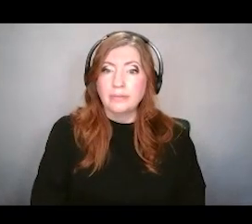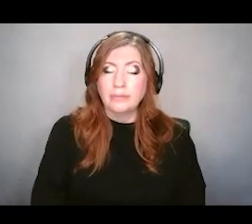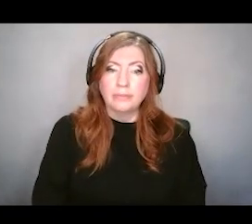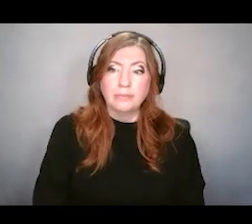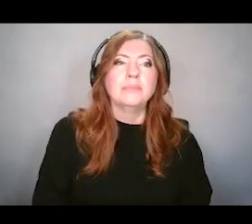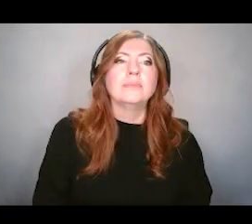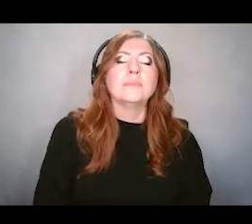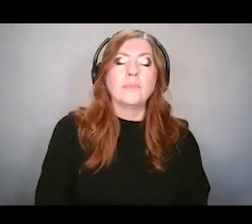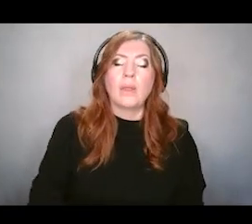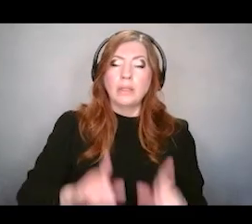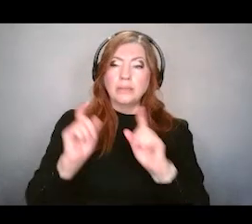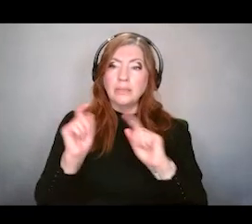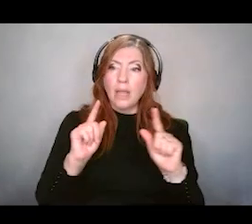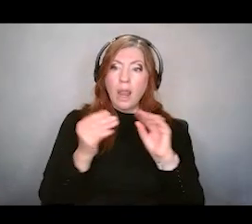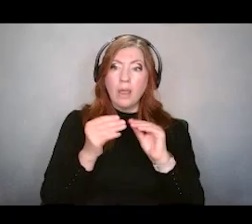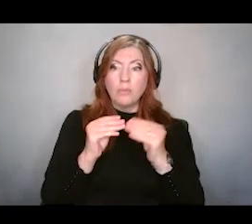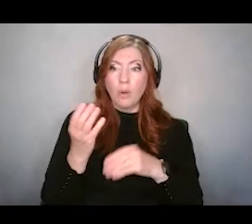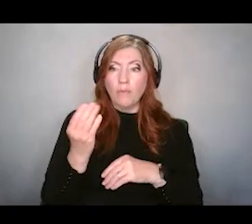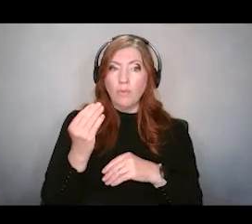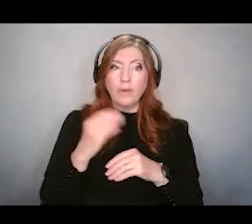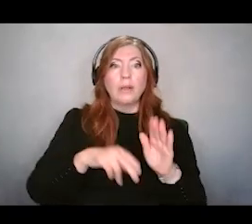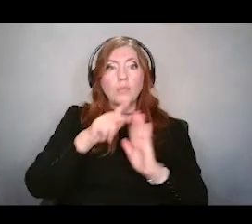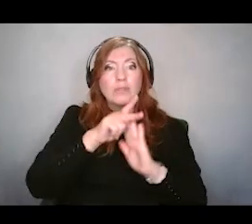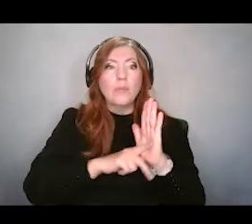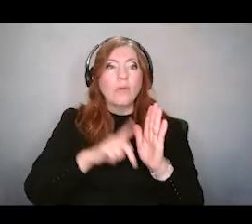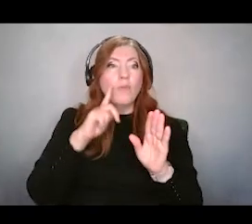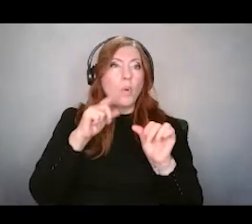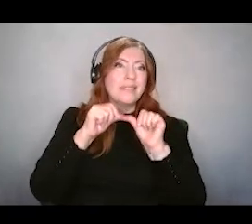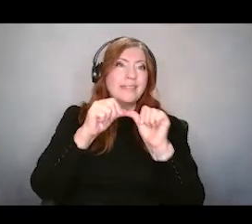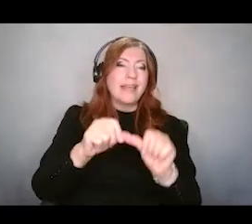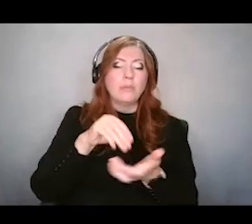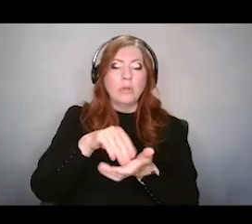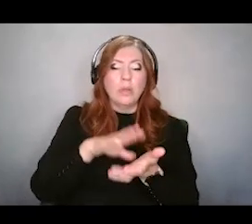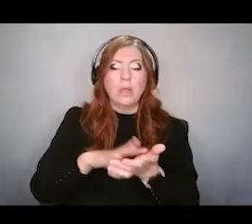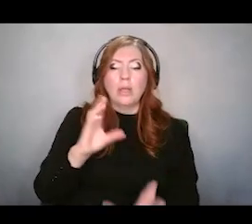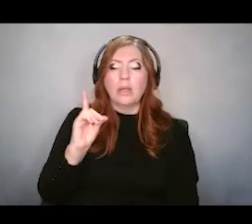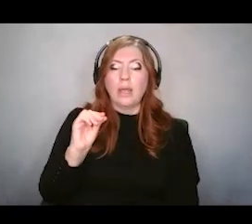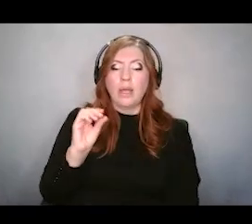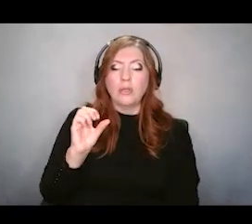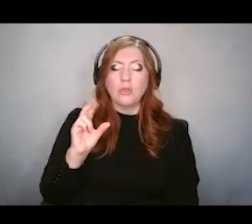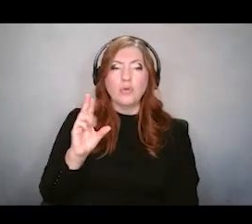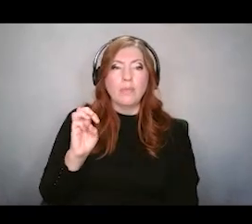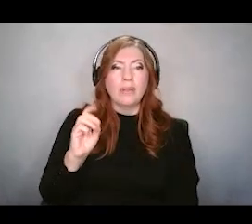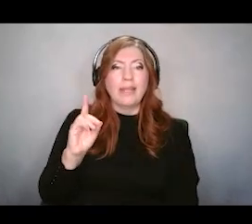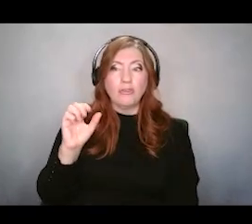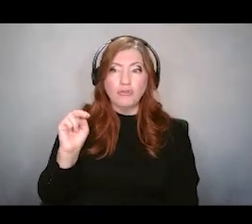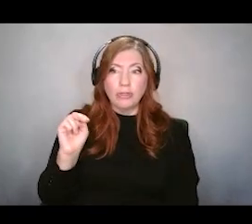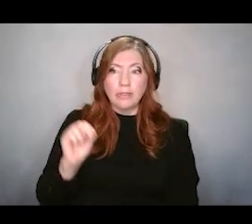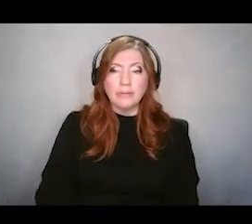Slide 14, Principles for Sustainable Documentation.